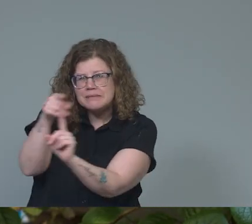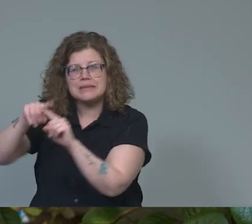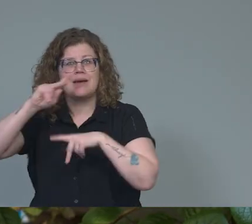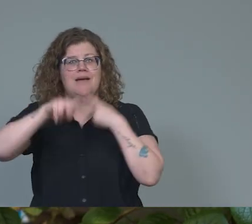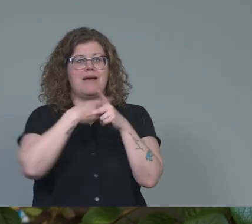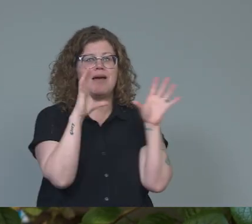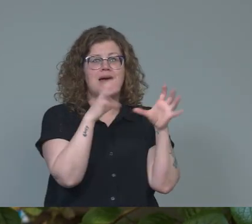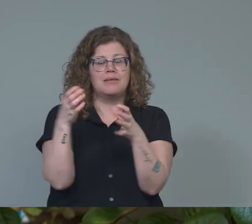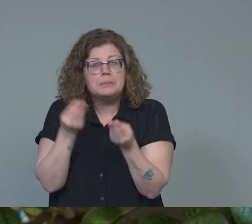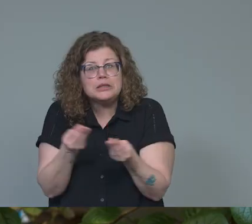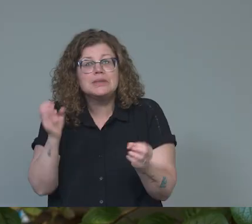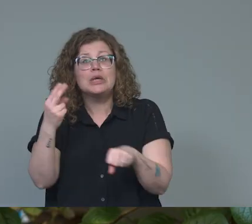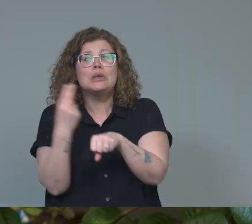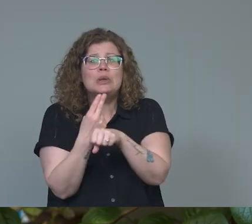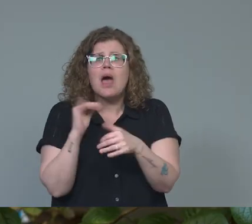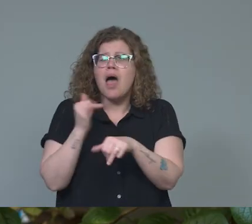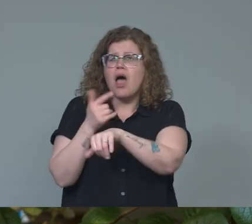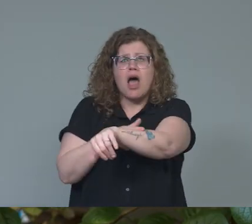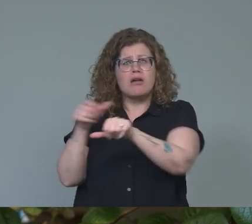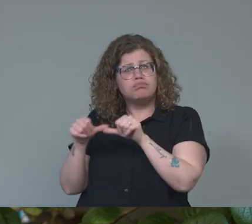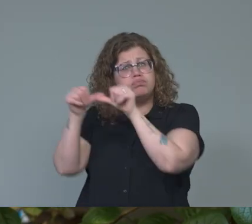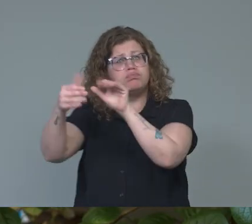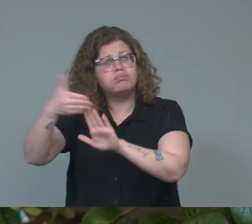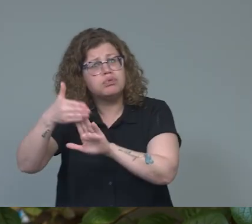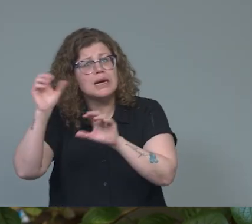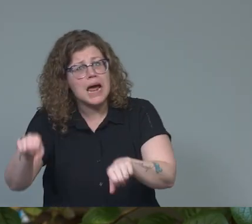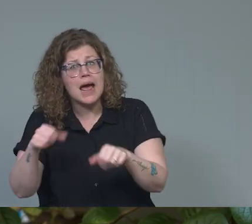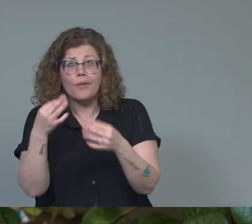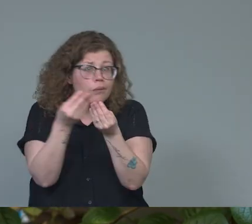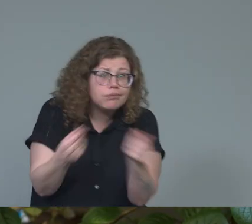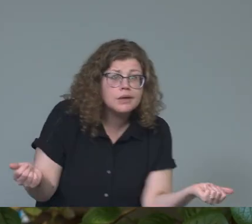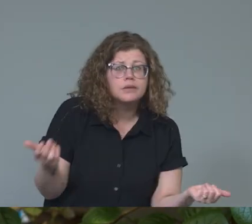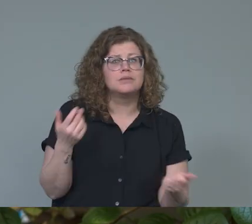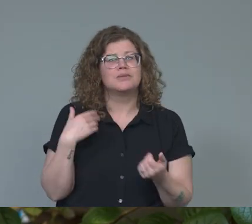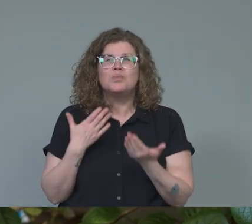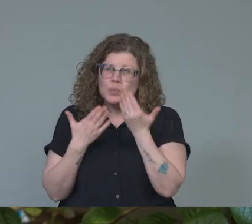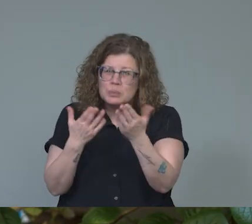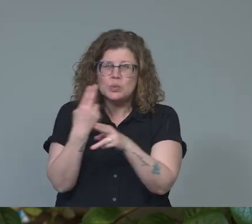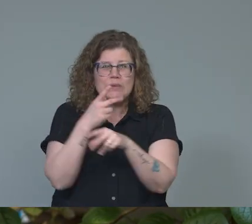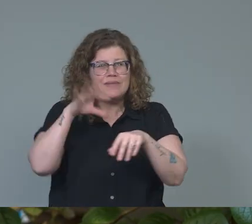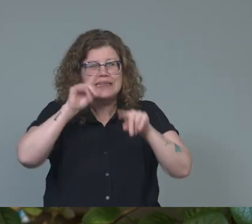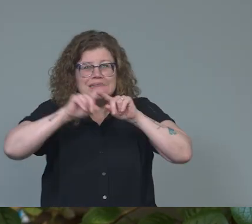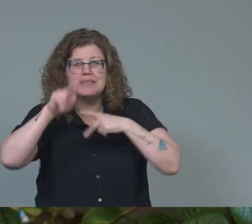is due to an issue with fabrication or or art, or something that could have been controlled and should have been controlled,